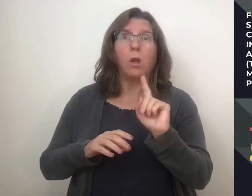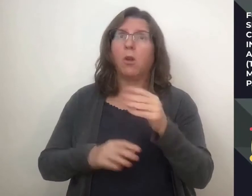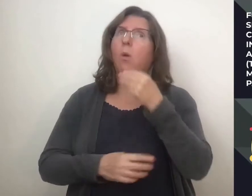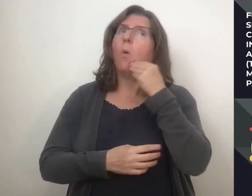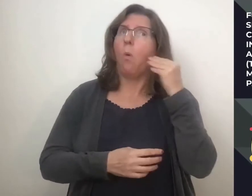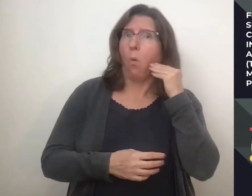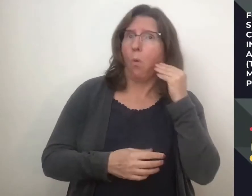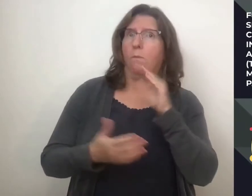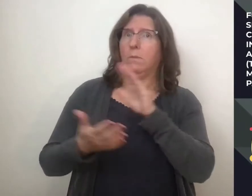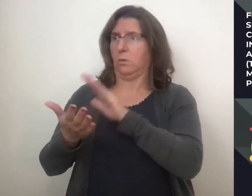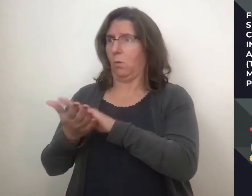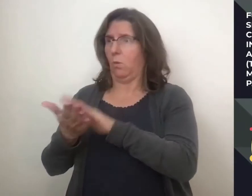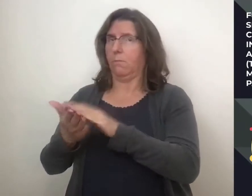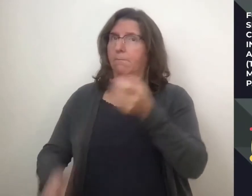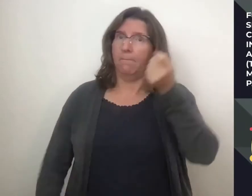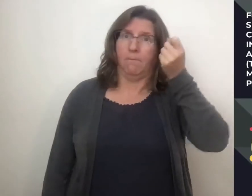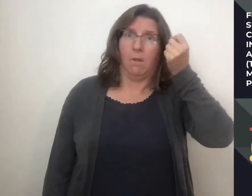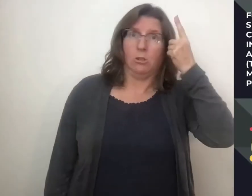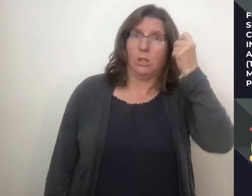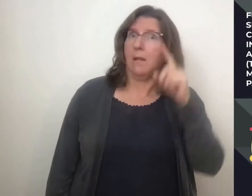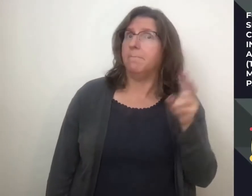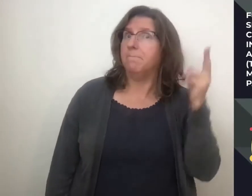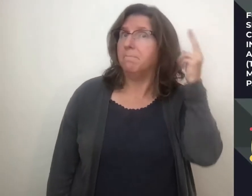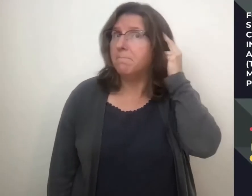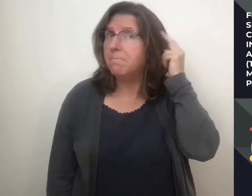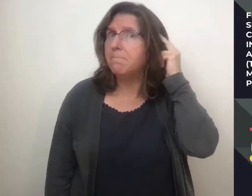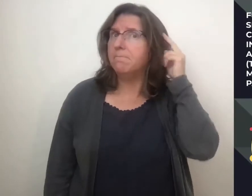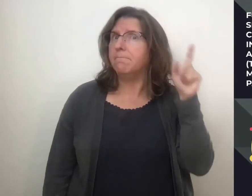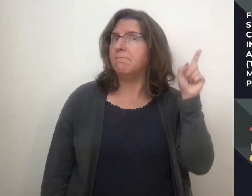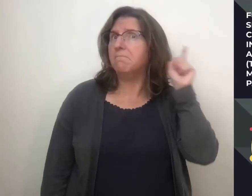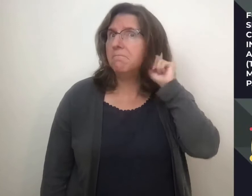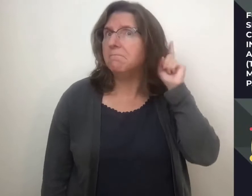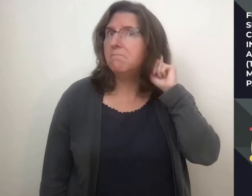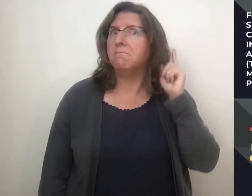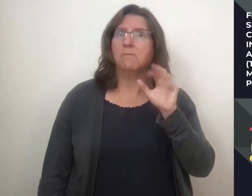that includes the sound environments of the home, and school.